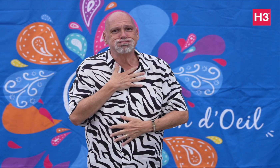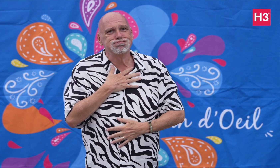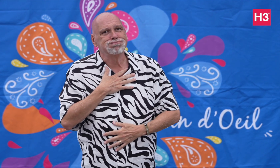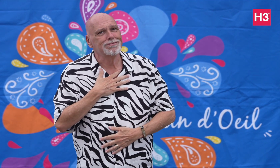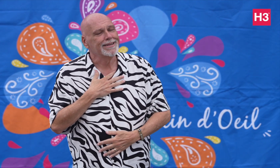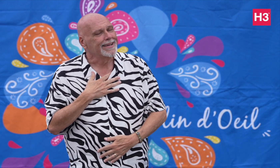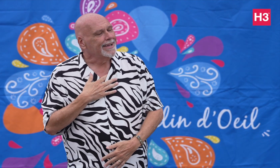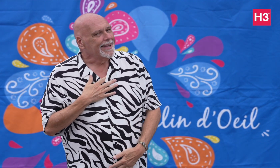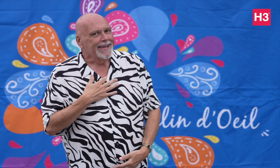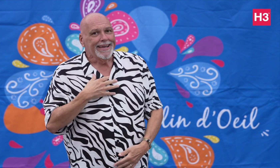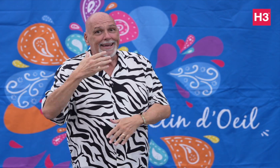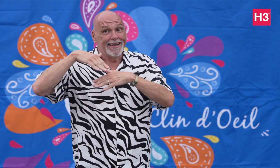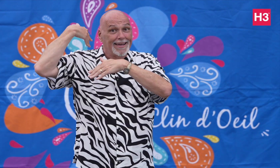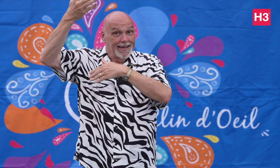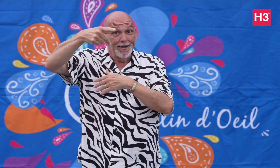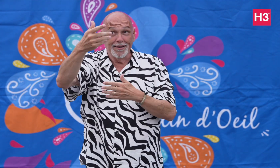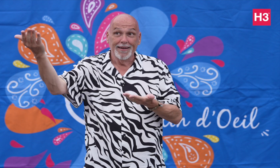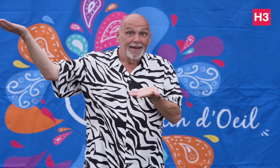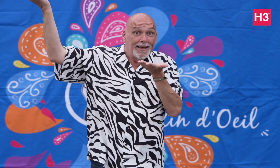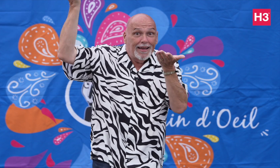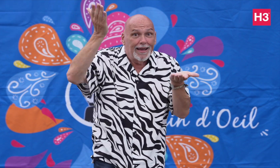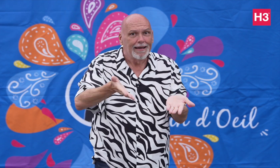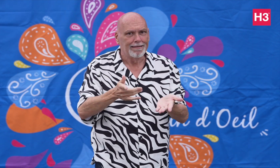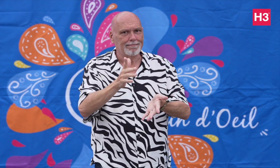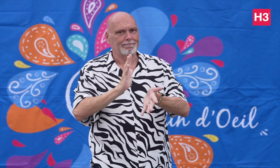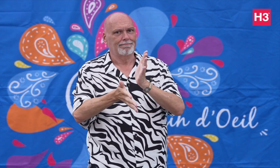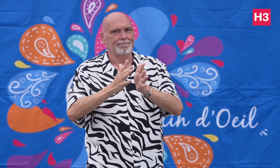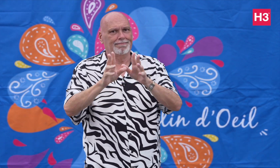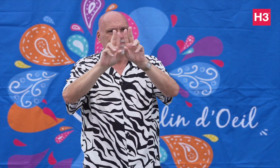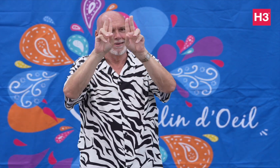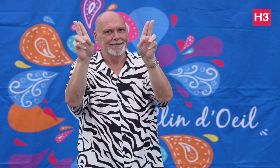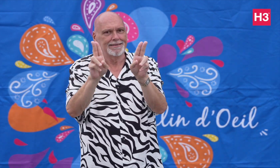be sure to use International Sign when communicating.